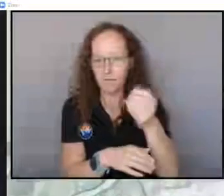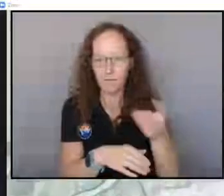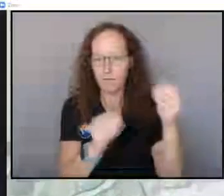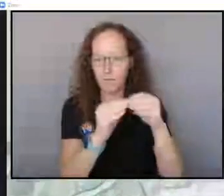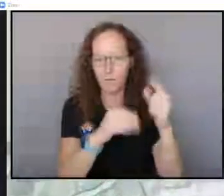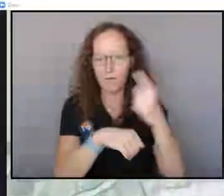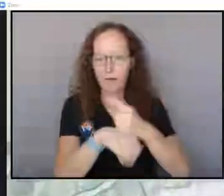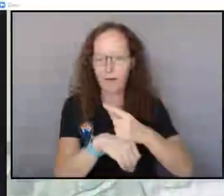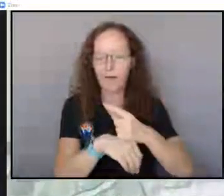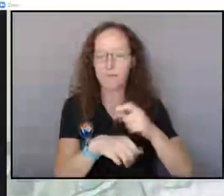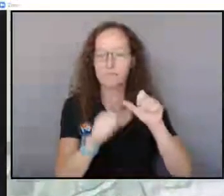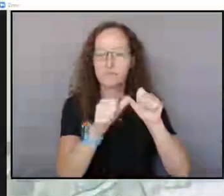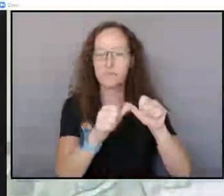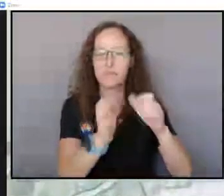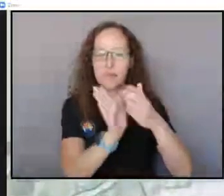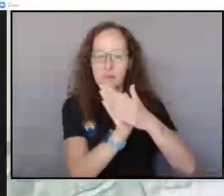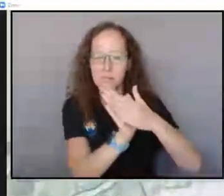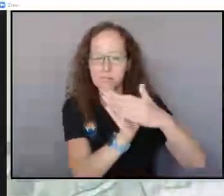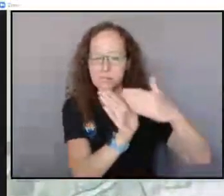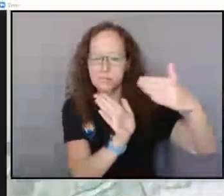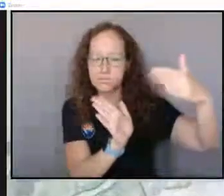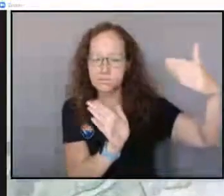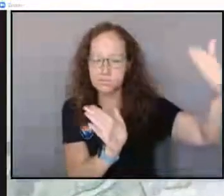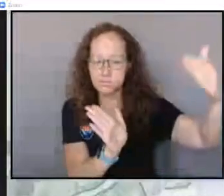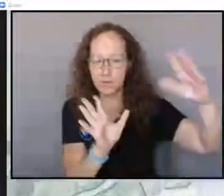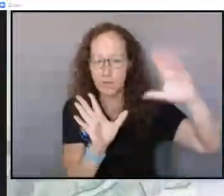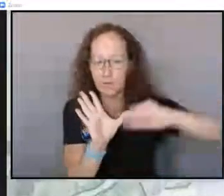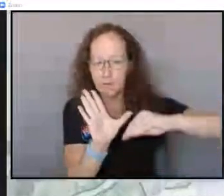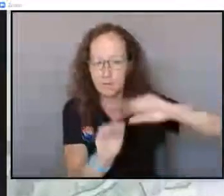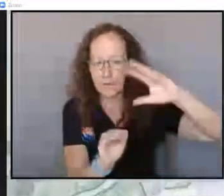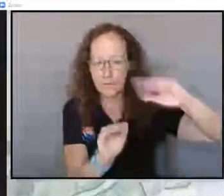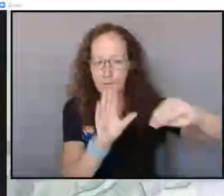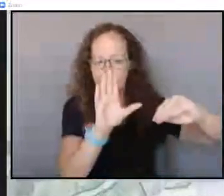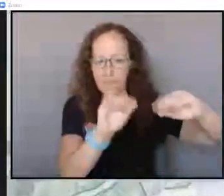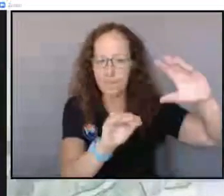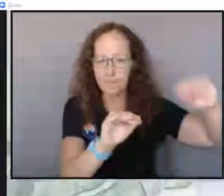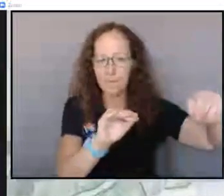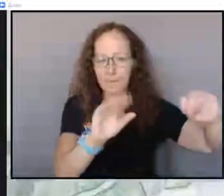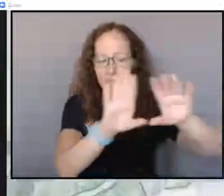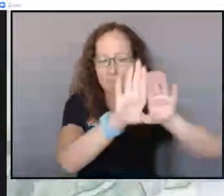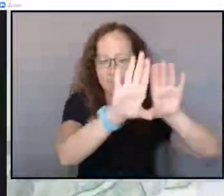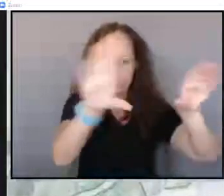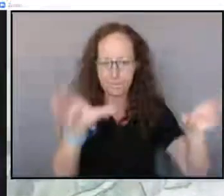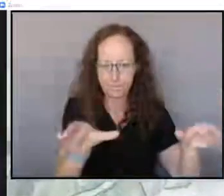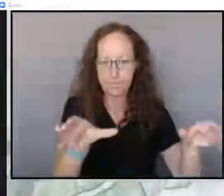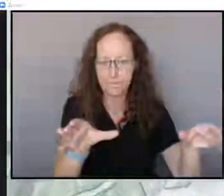AND CONTINUE TO REINFORCE OUR INDIRECT LINE THAT GOES UP TO THE LUNA BURN.